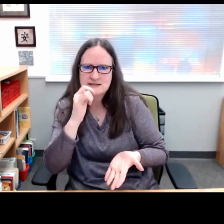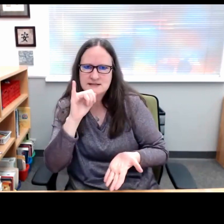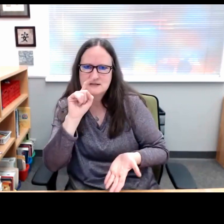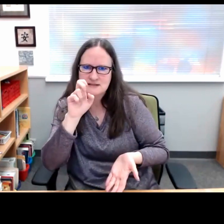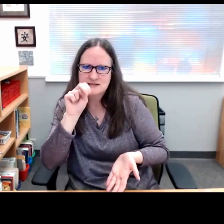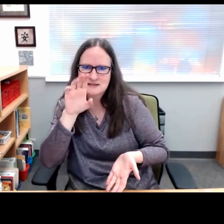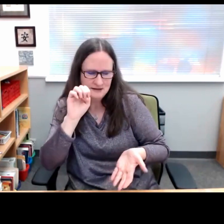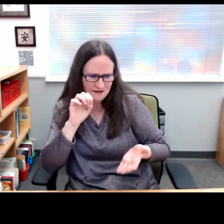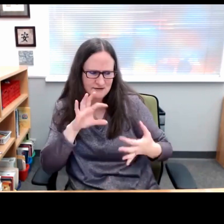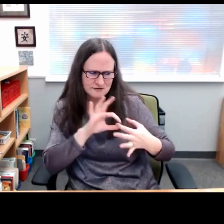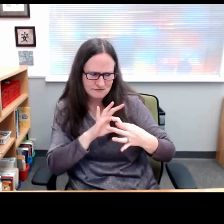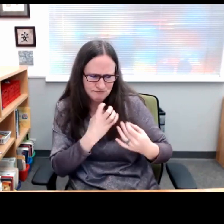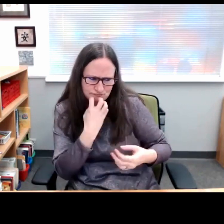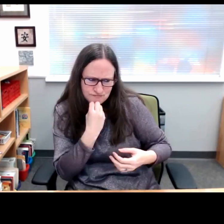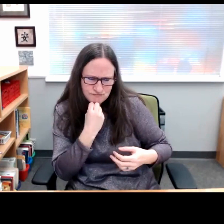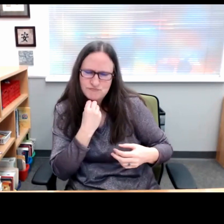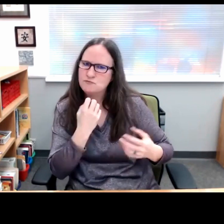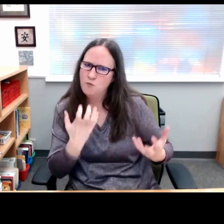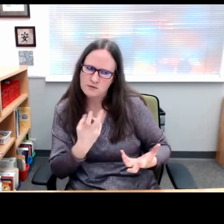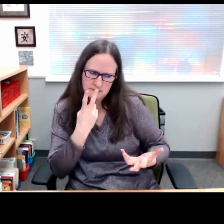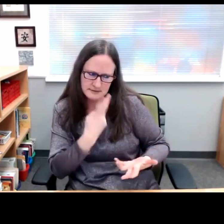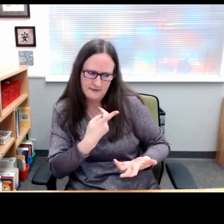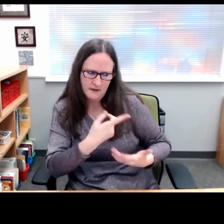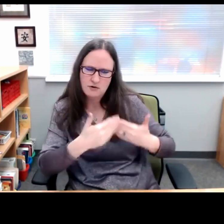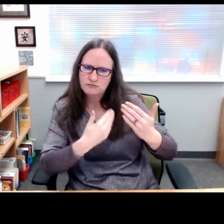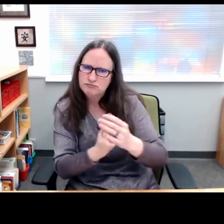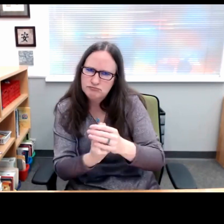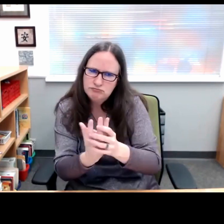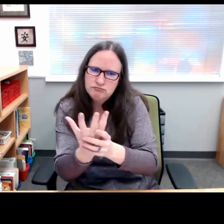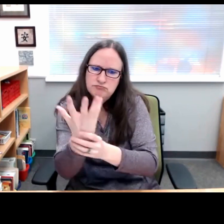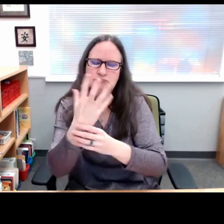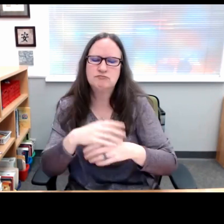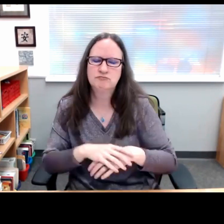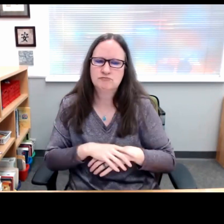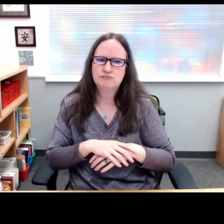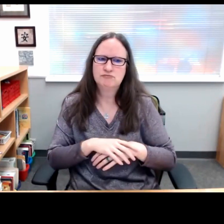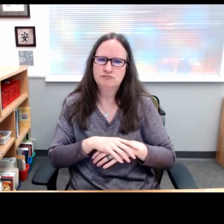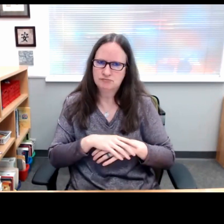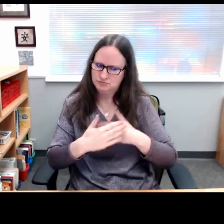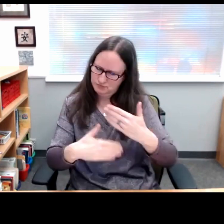have to remember that these people are in existence, that they are cherished,